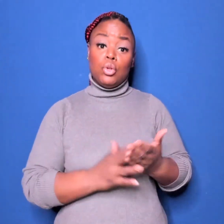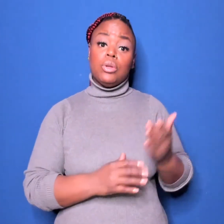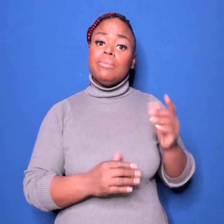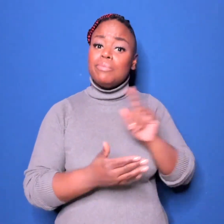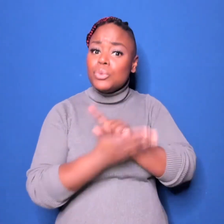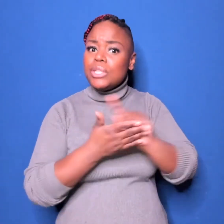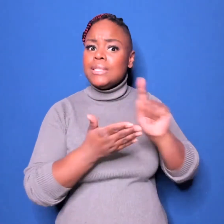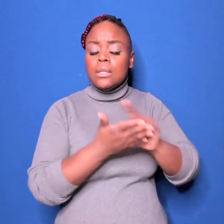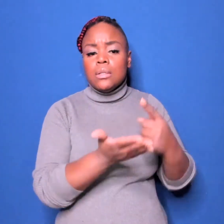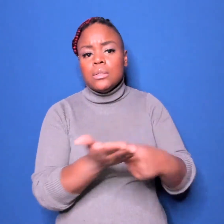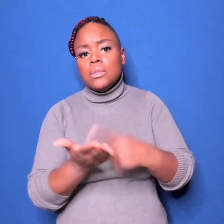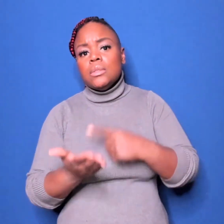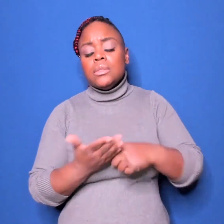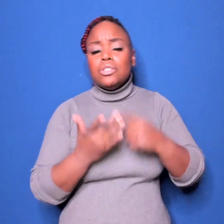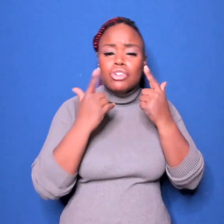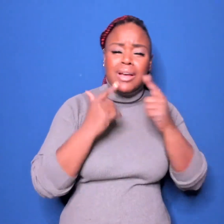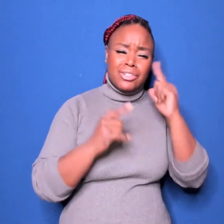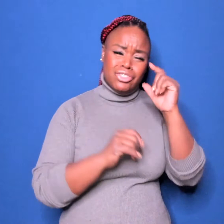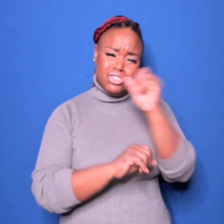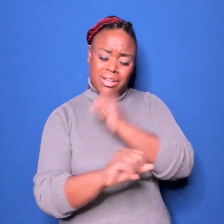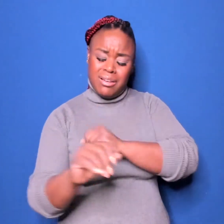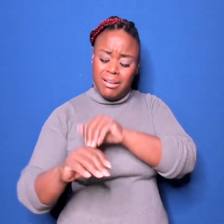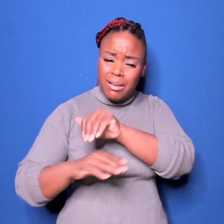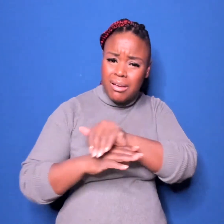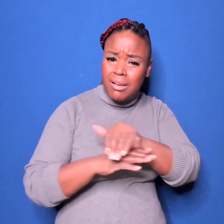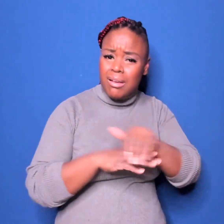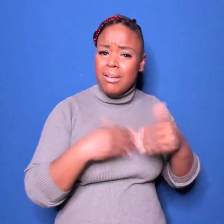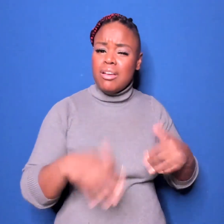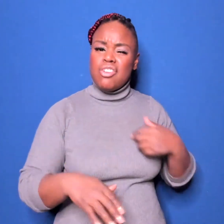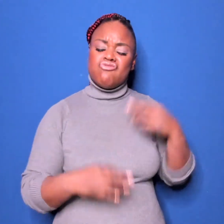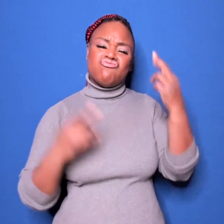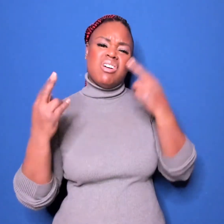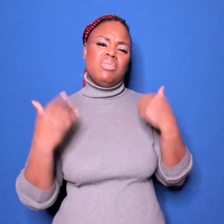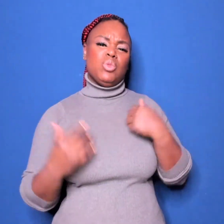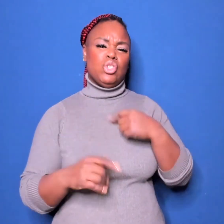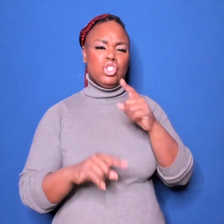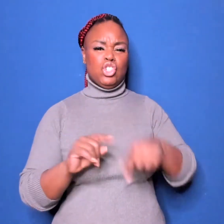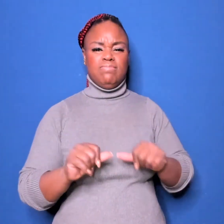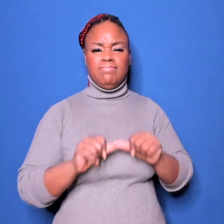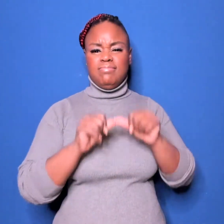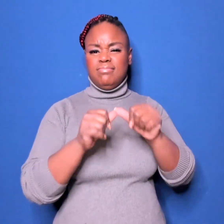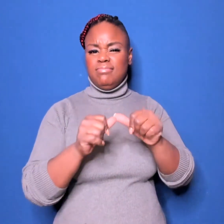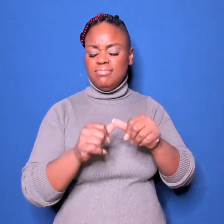Through a couple weeks of talking, crying and strategizing night after night, we realized that we could not in good conscience